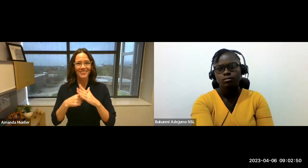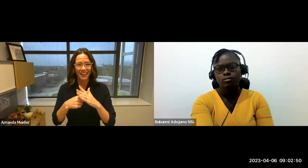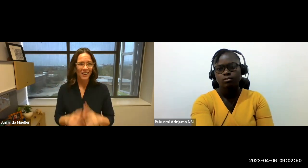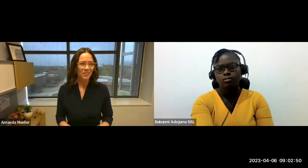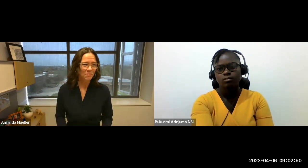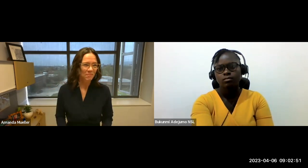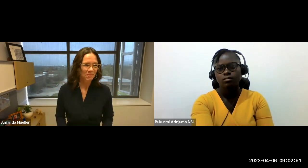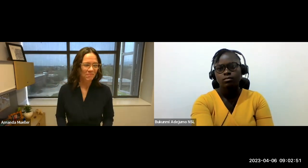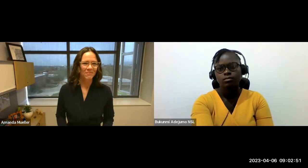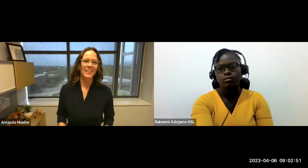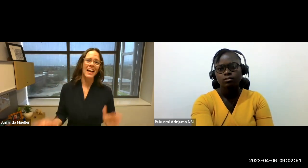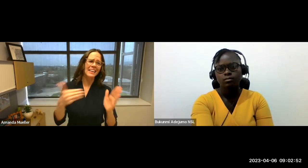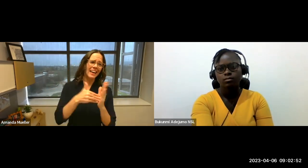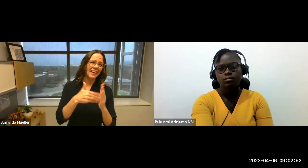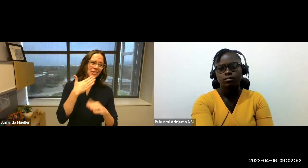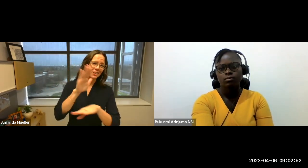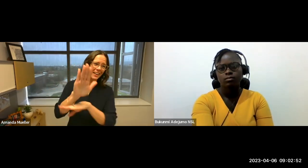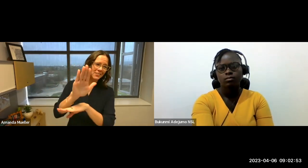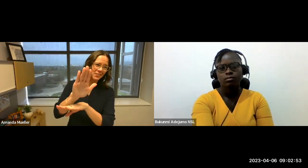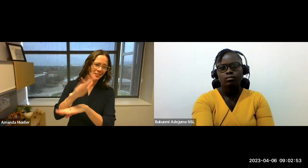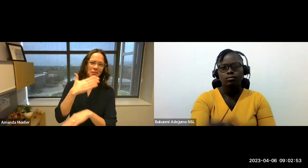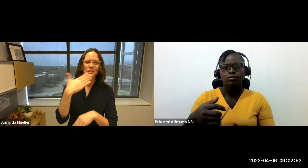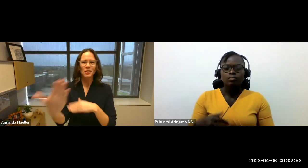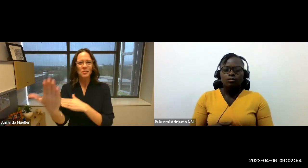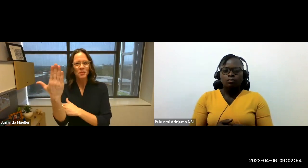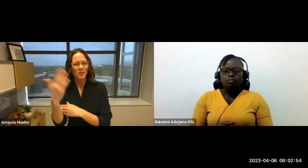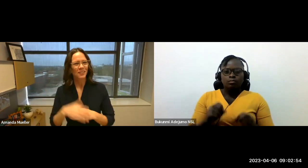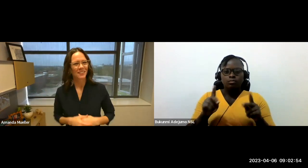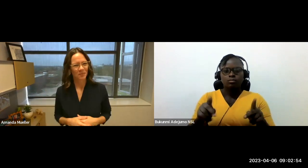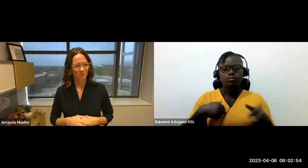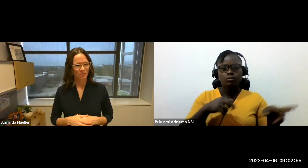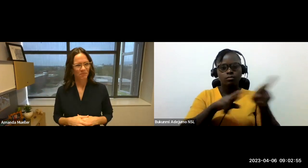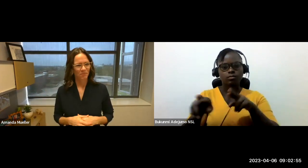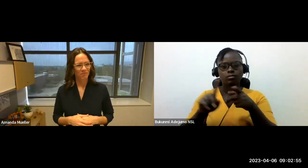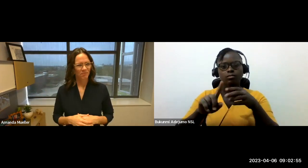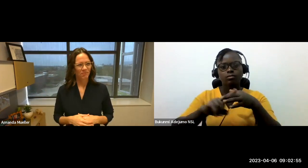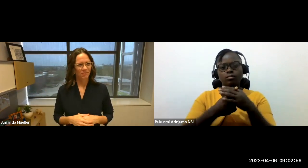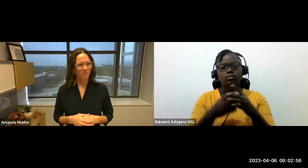all right. We're ready to proceed. And again, Good afternoon and good morning.